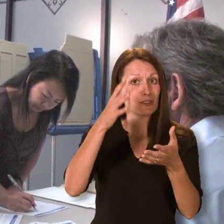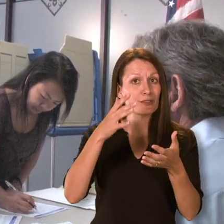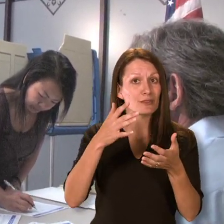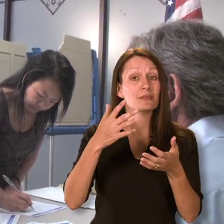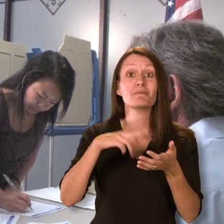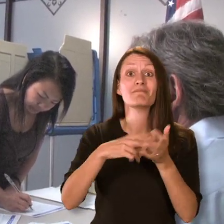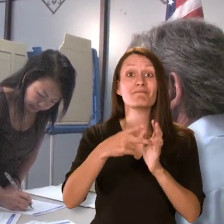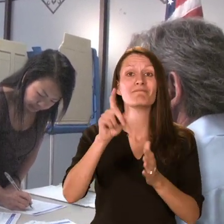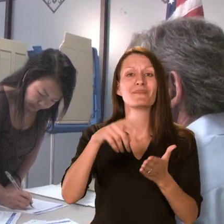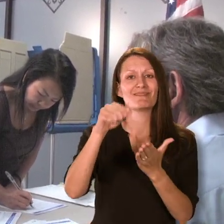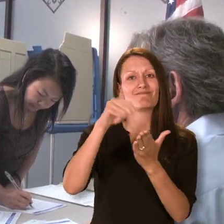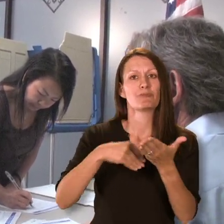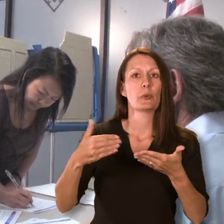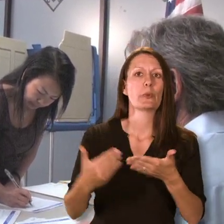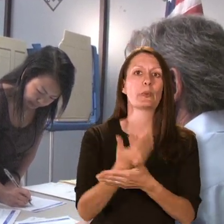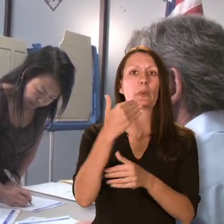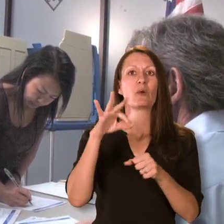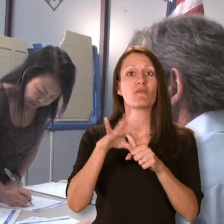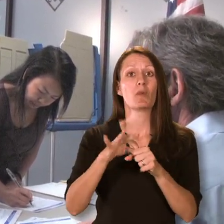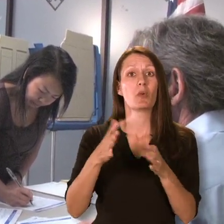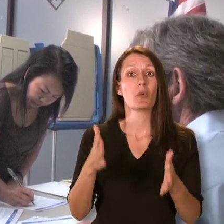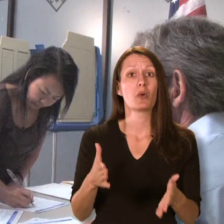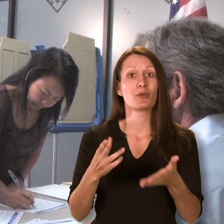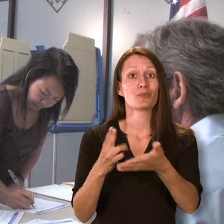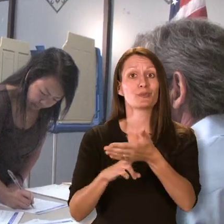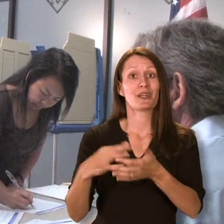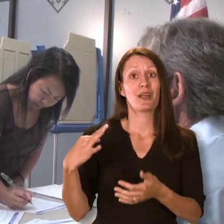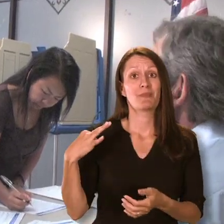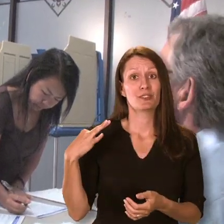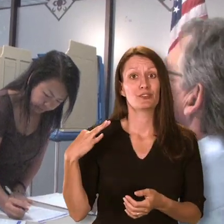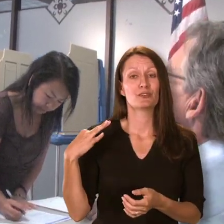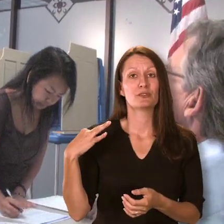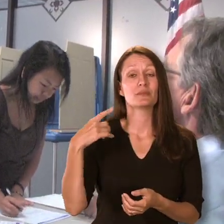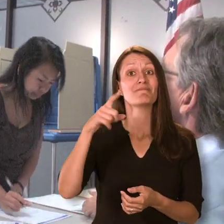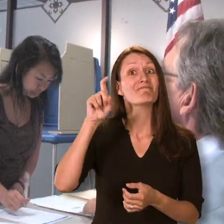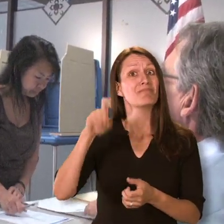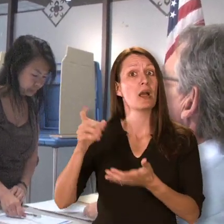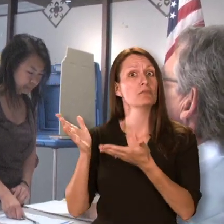by completing a new voter registration application.